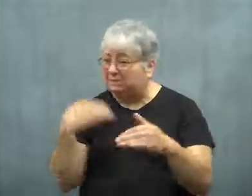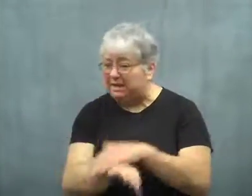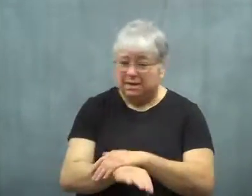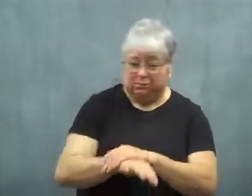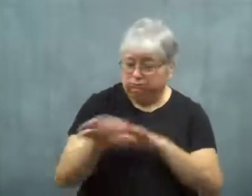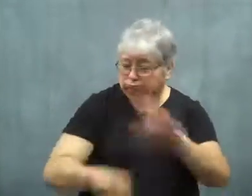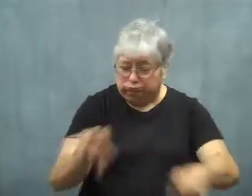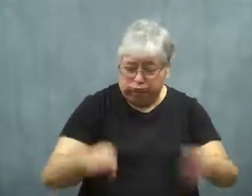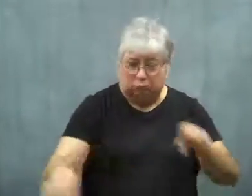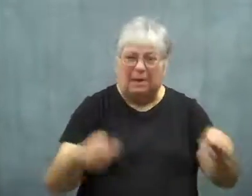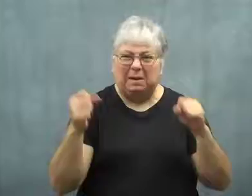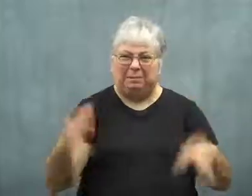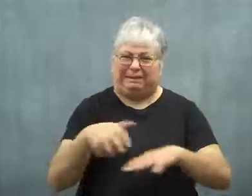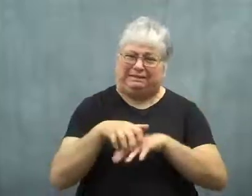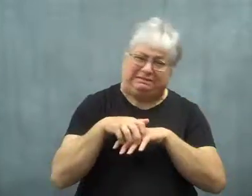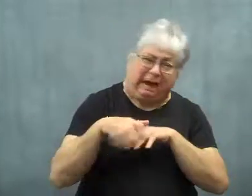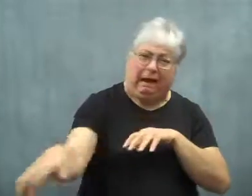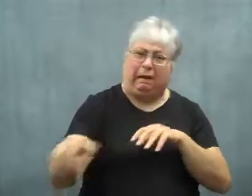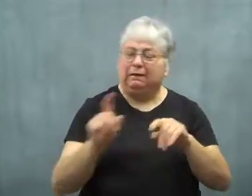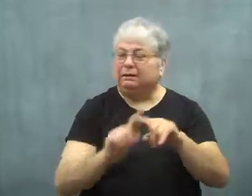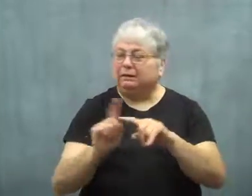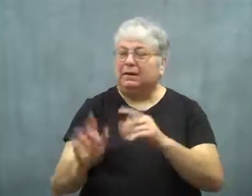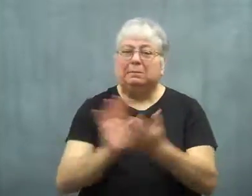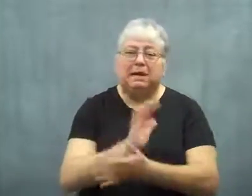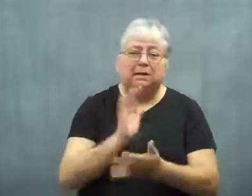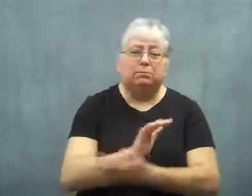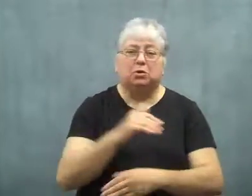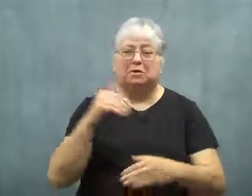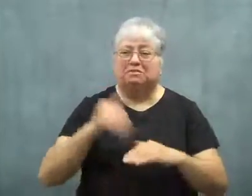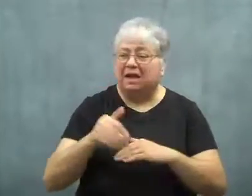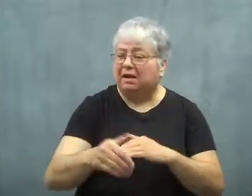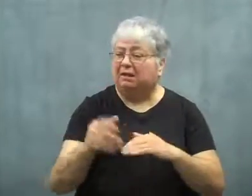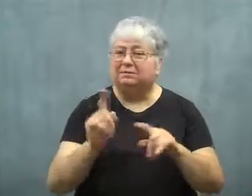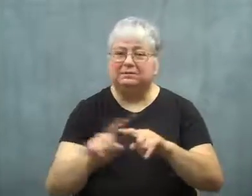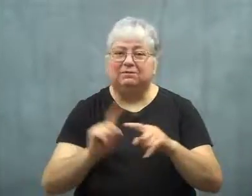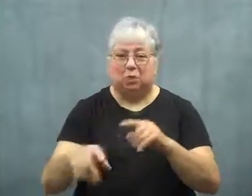many papers, documents and files were confiscated.